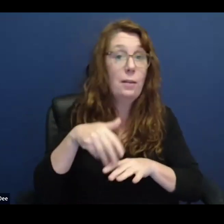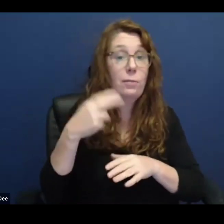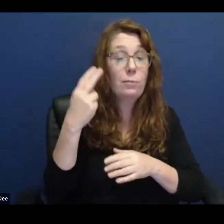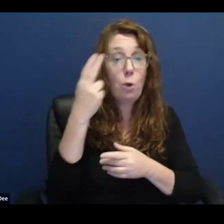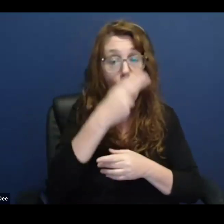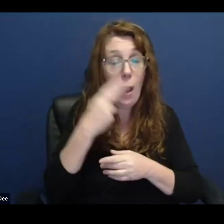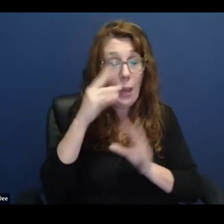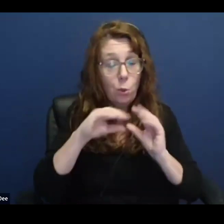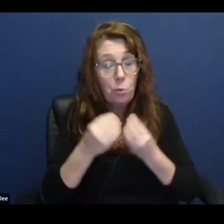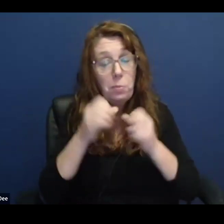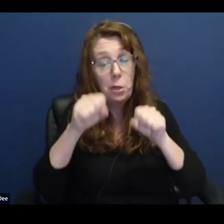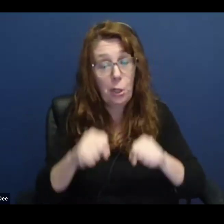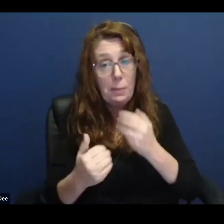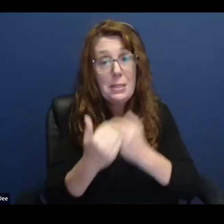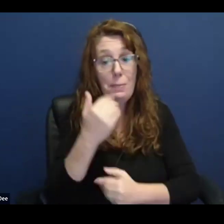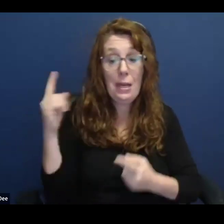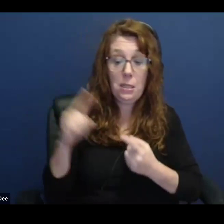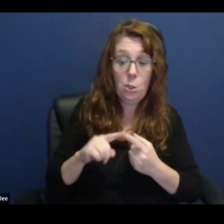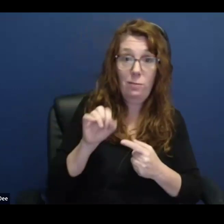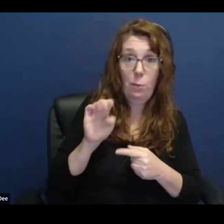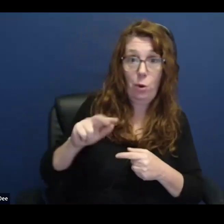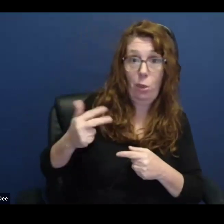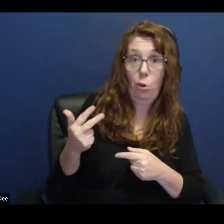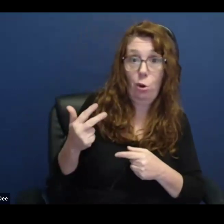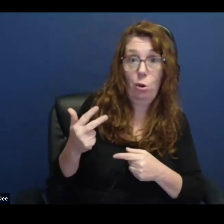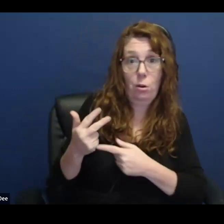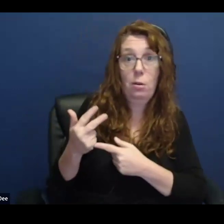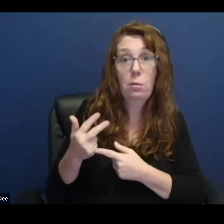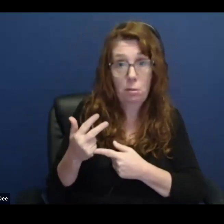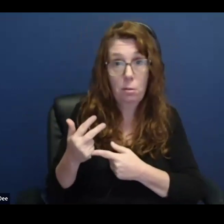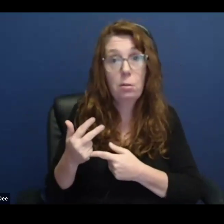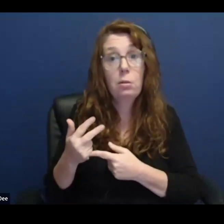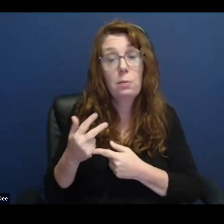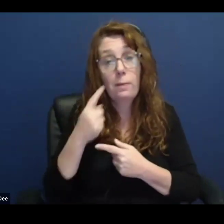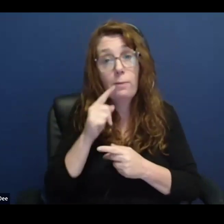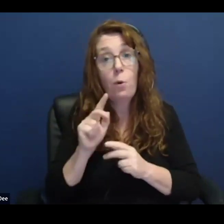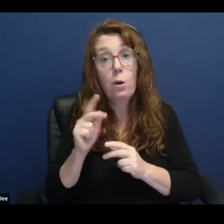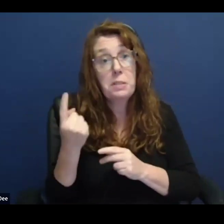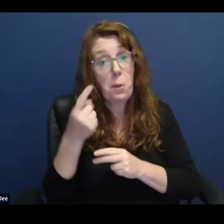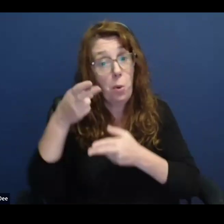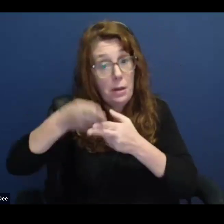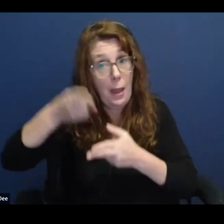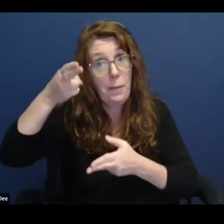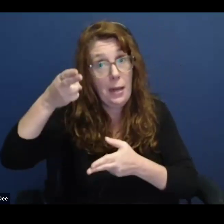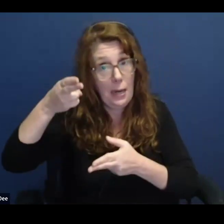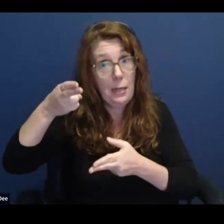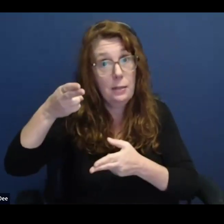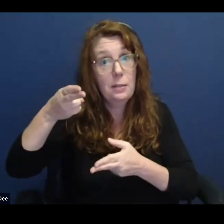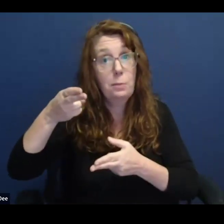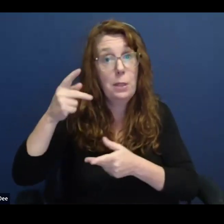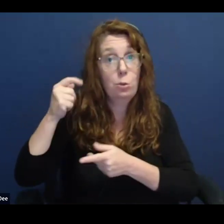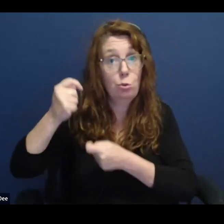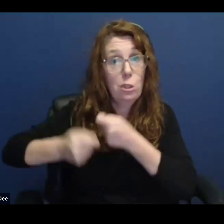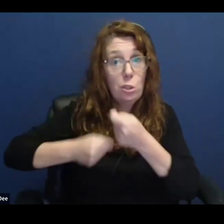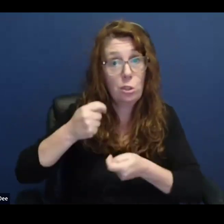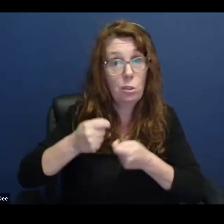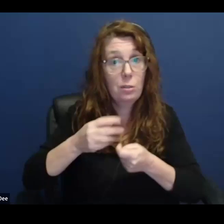until February 3rd um for an individual nominated to be a traditional Indian religious leader.